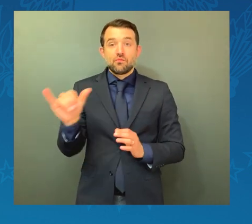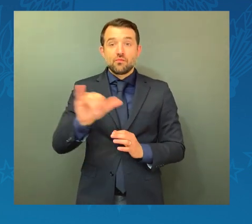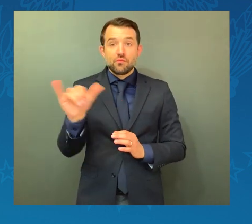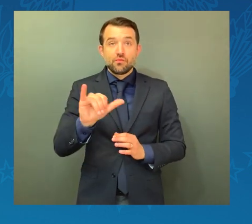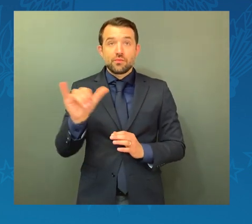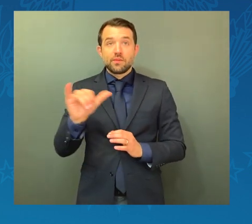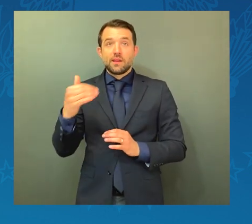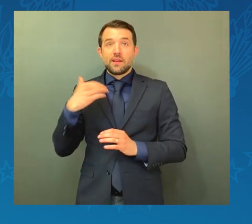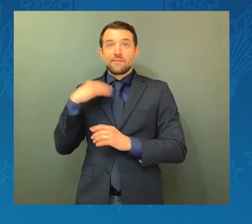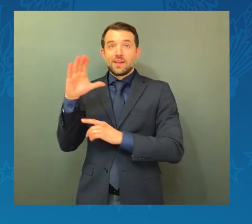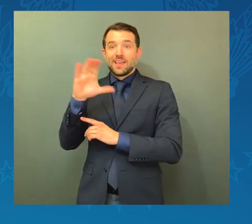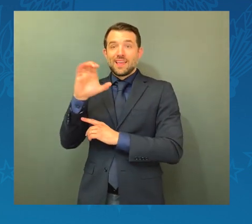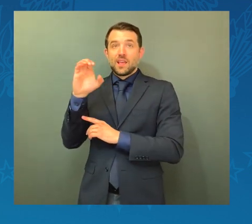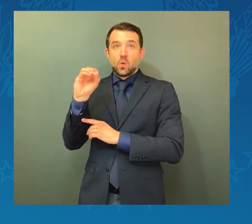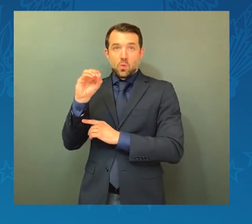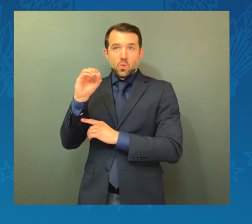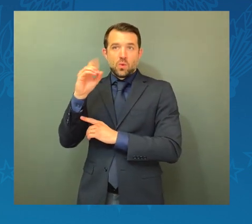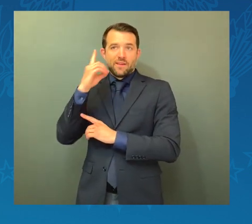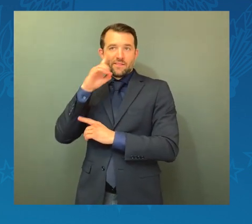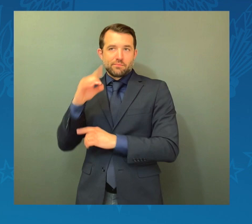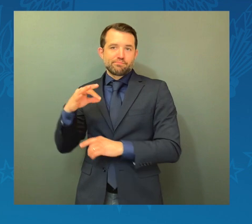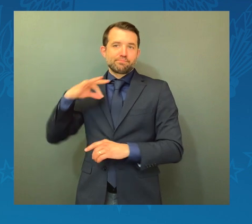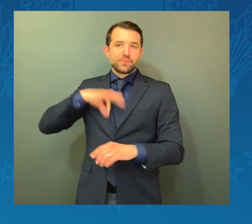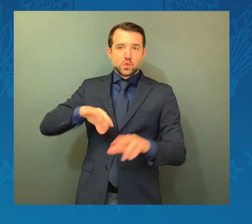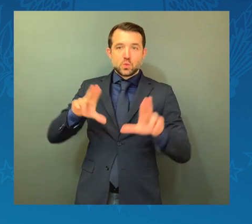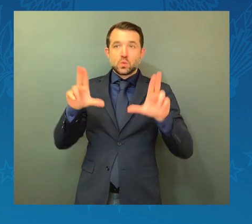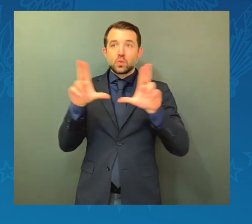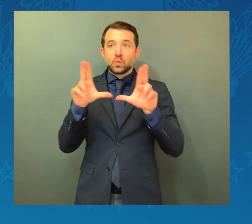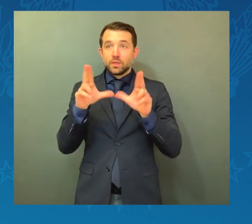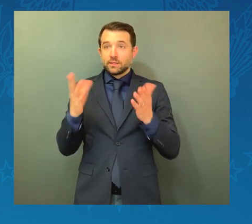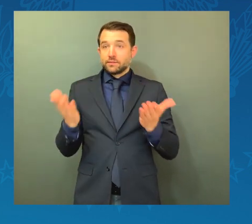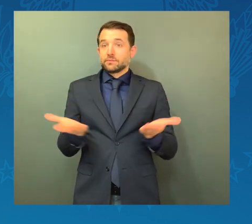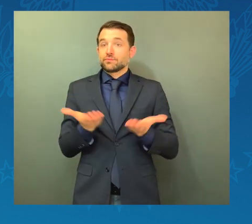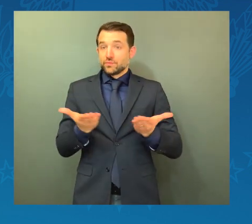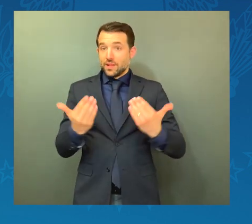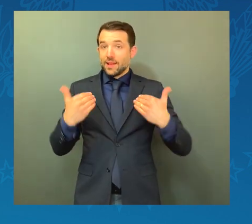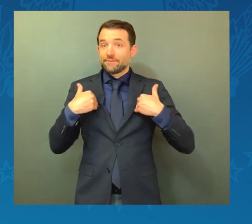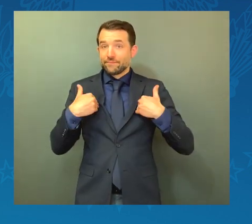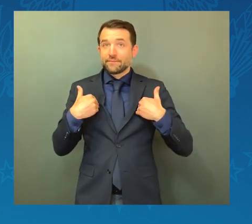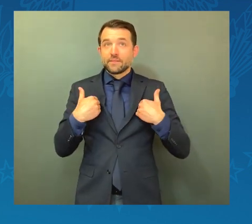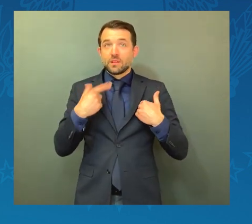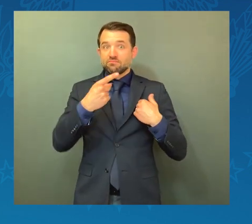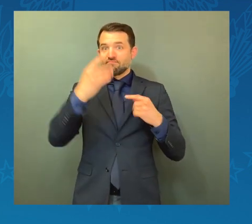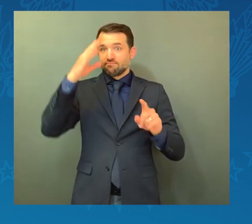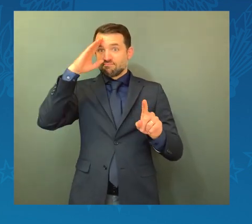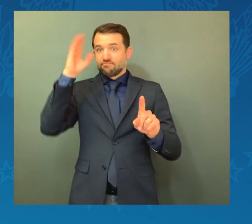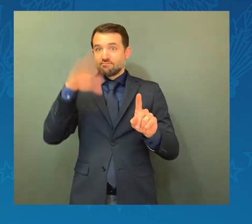And Mr. Bynum, as you know, has helped connect so many people in Mississippi